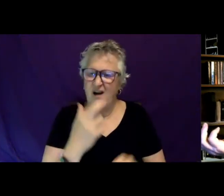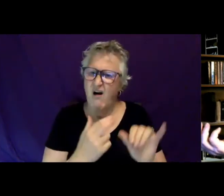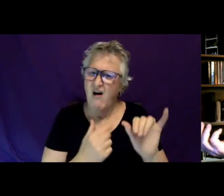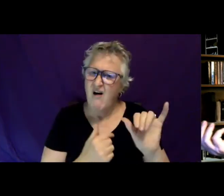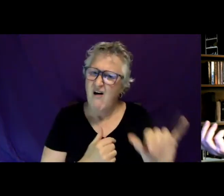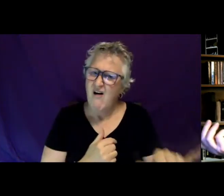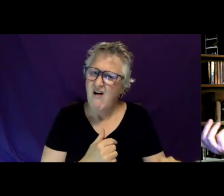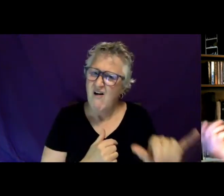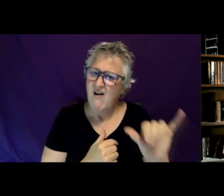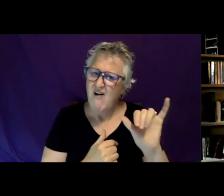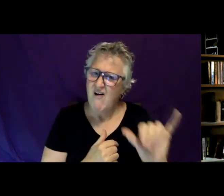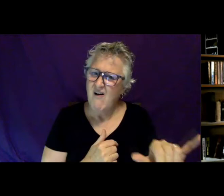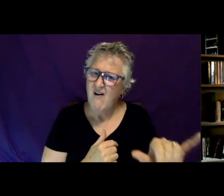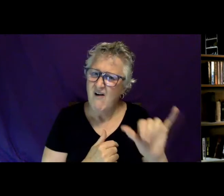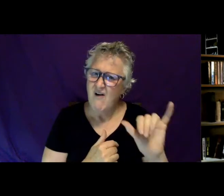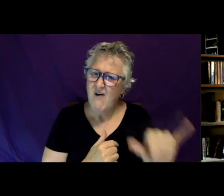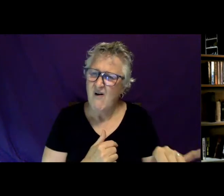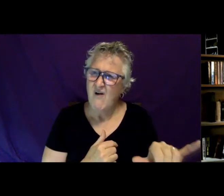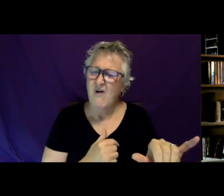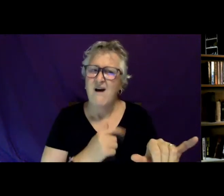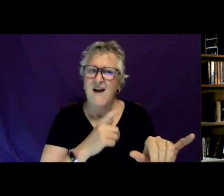uh shape and form, rather than function.